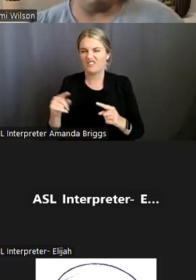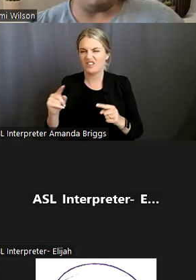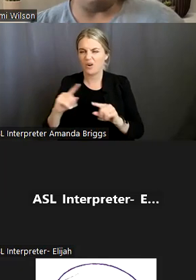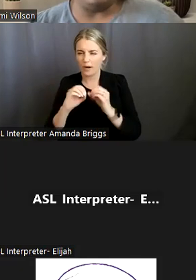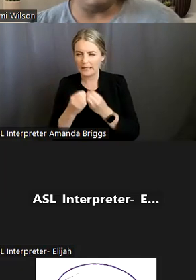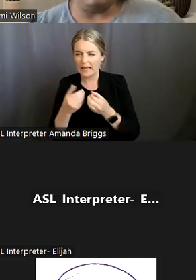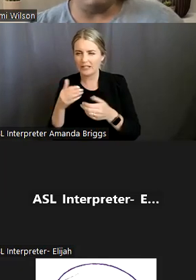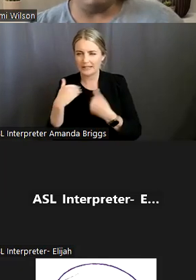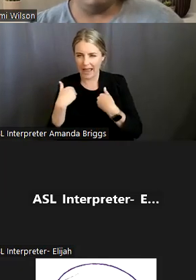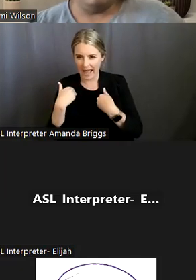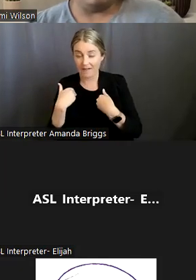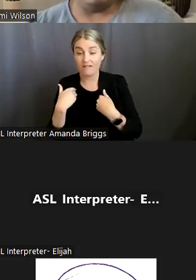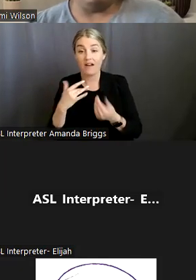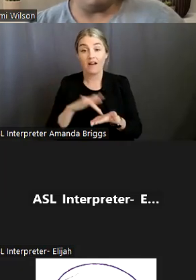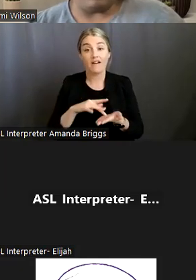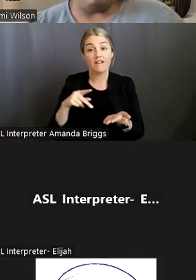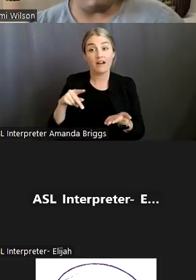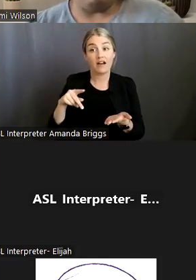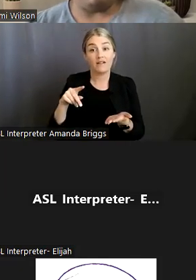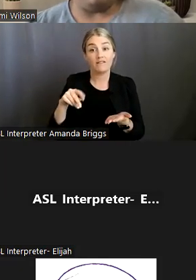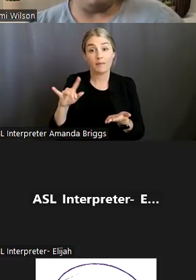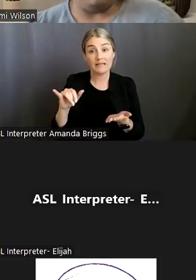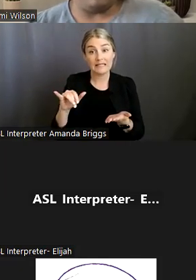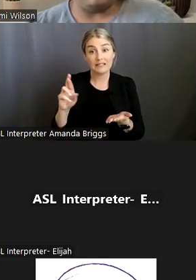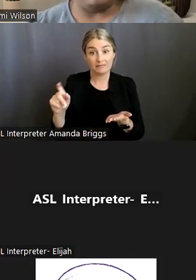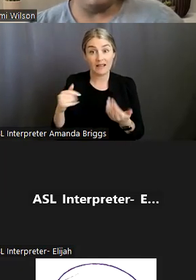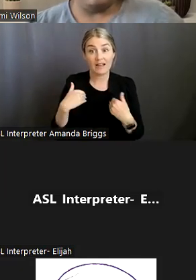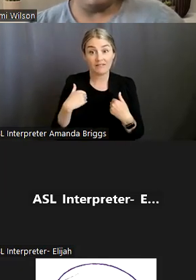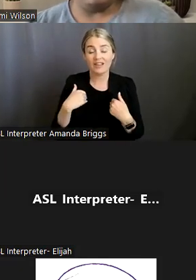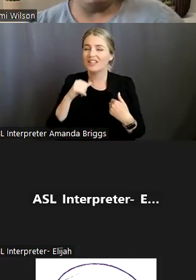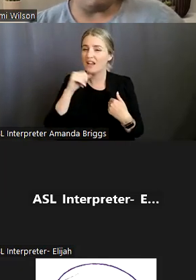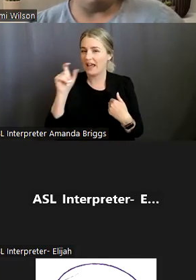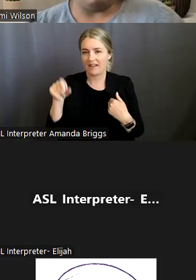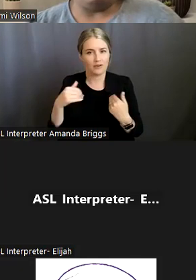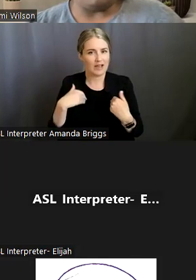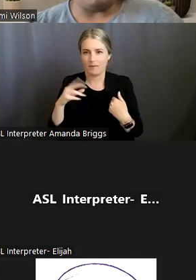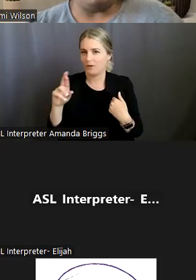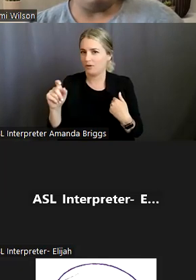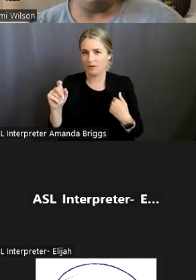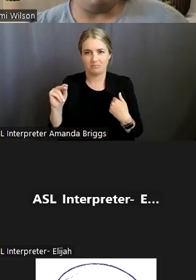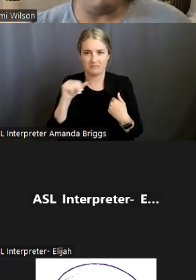pharmacies. You do not have to have a prescription for it. And the Colorado Department of Public